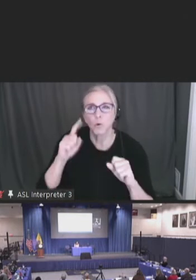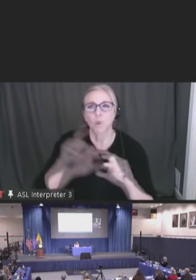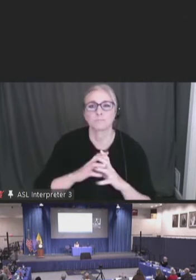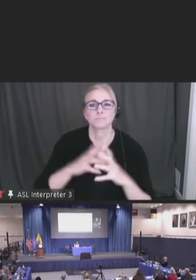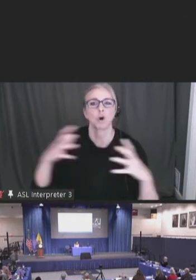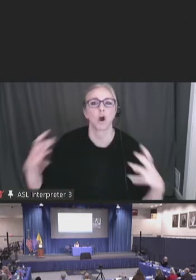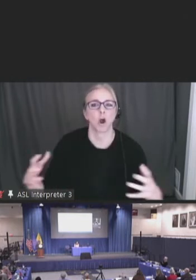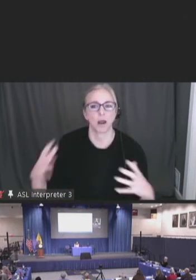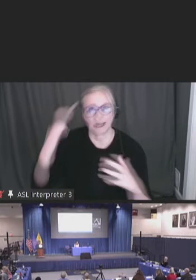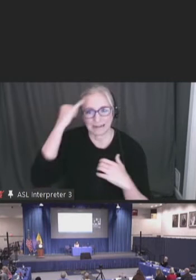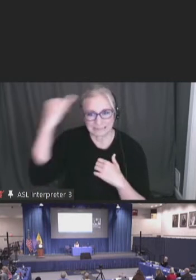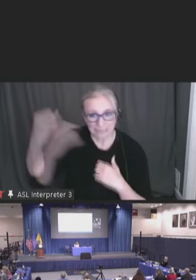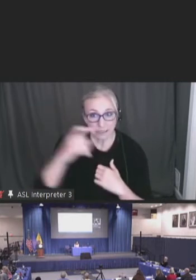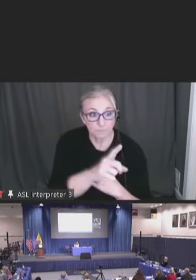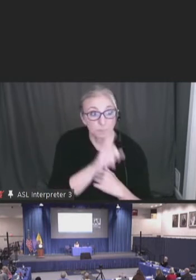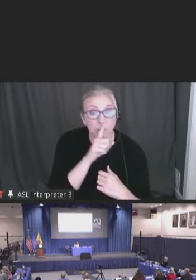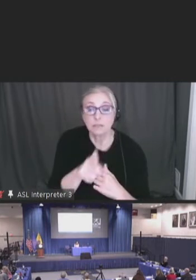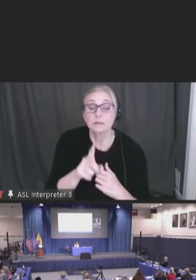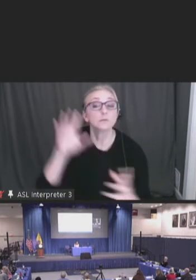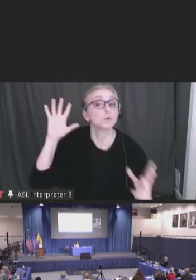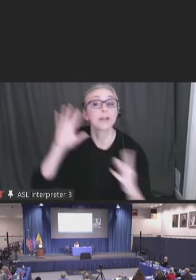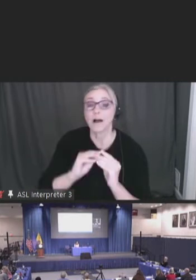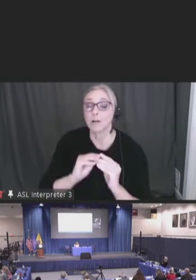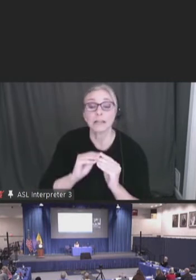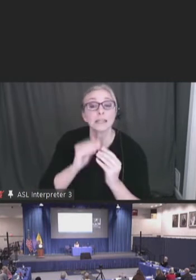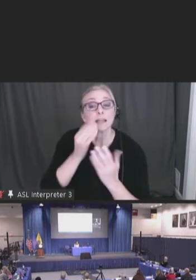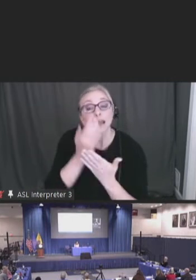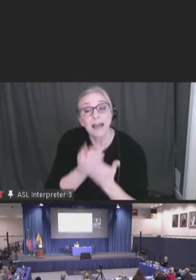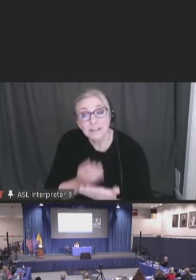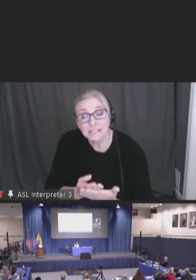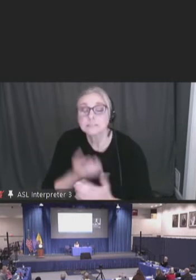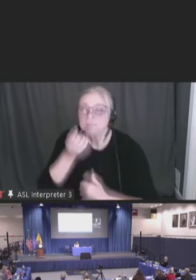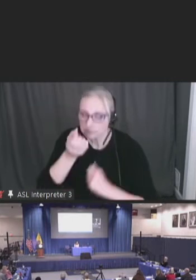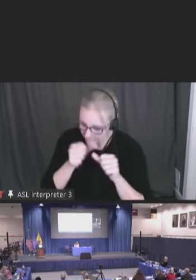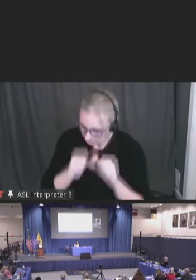The totality of the available evidence continues to support the safety of the routine childhood